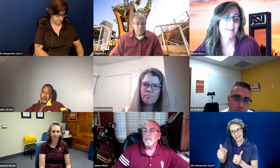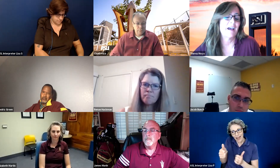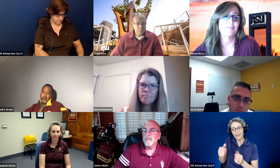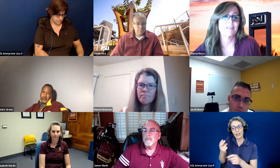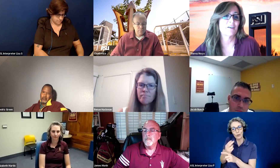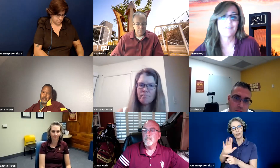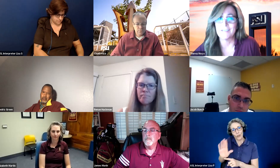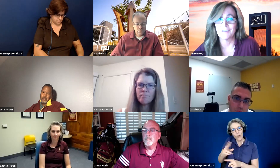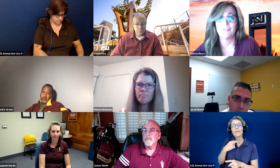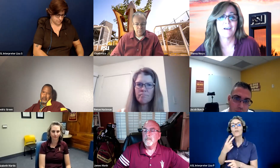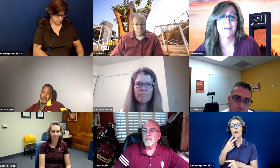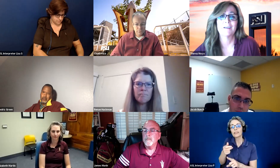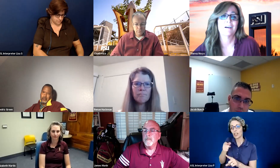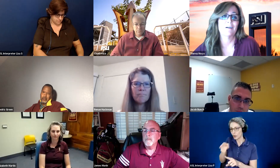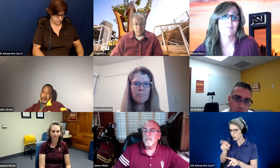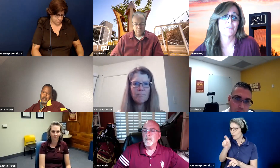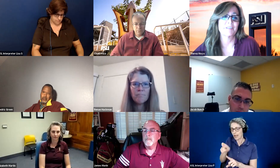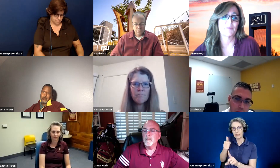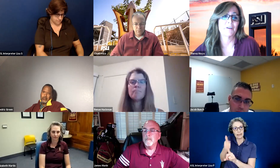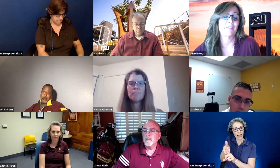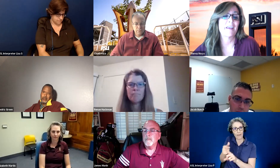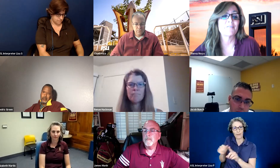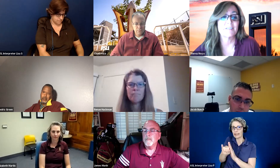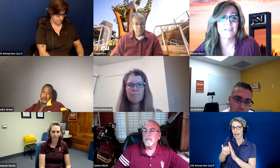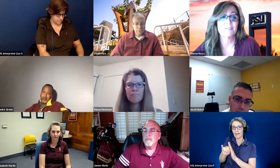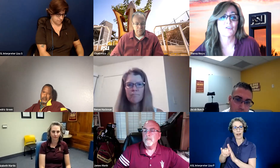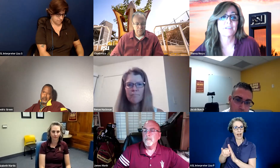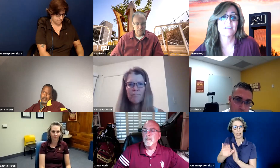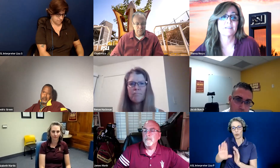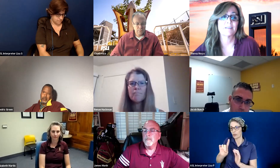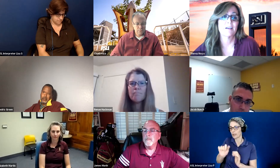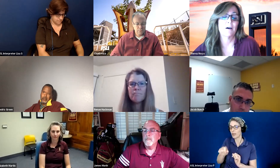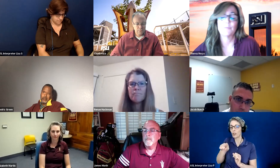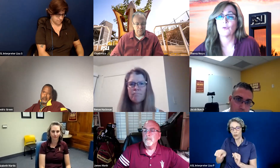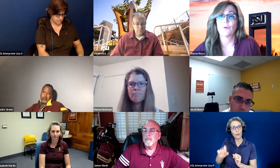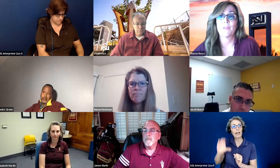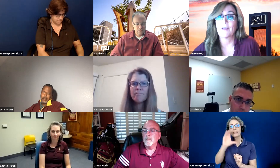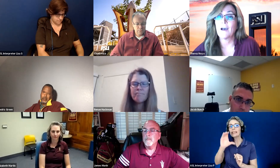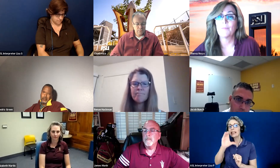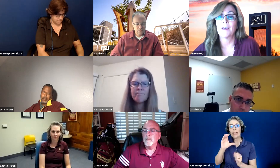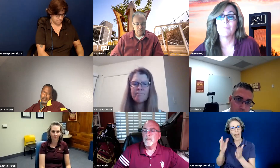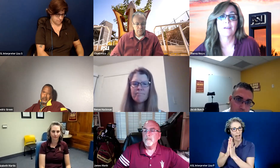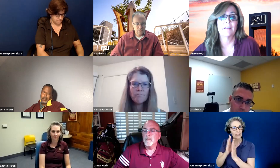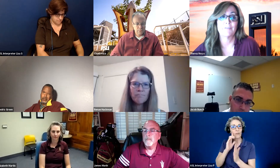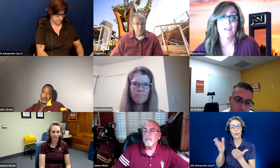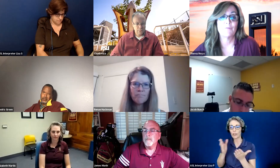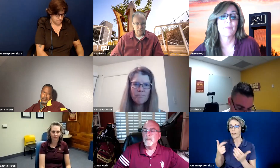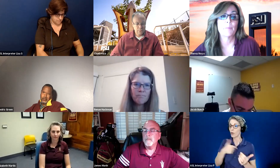They have to self identify their disability. They have to seek services. We're there to help them and advocate for them,